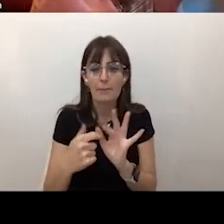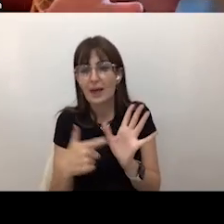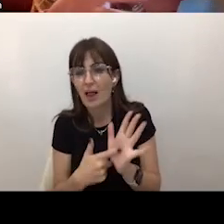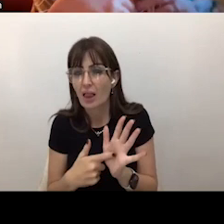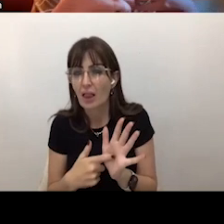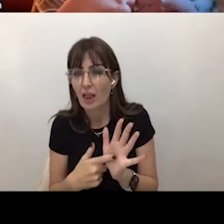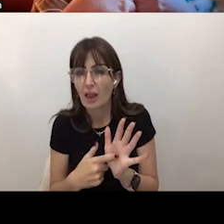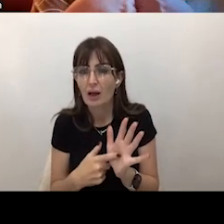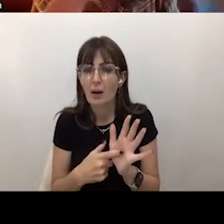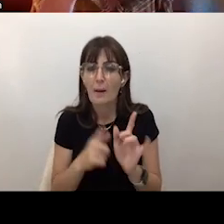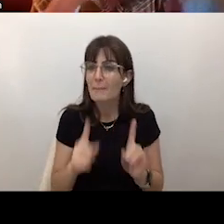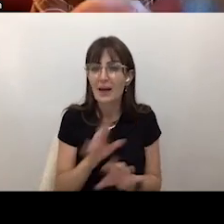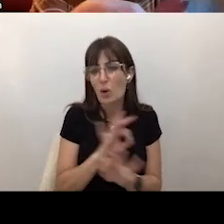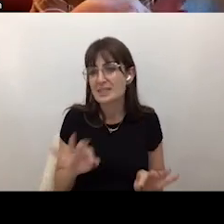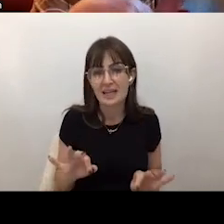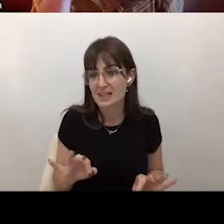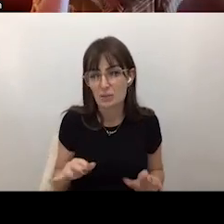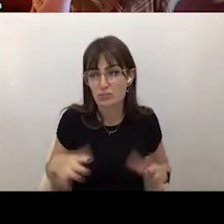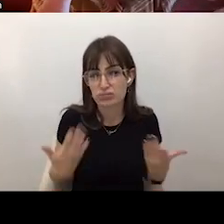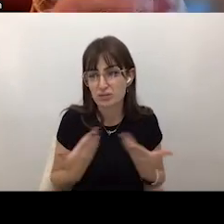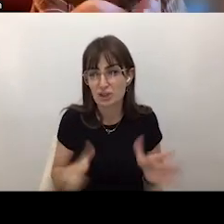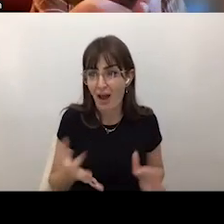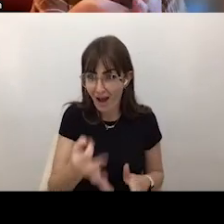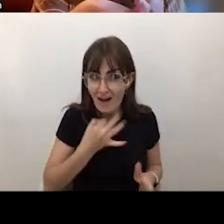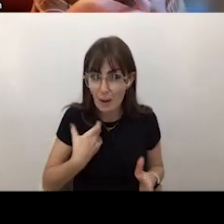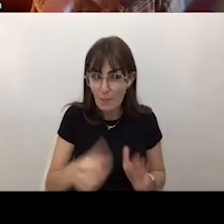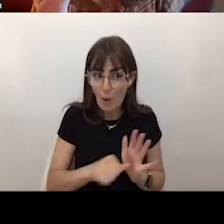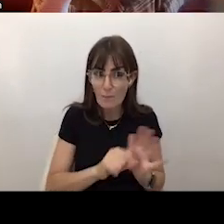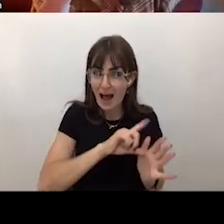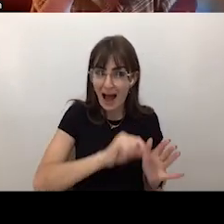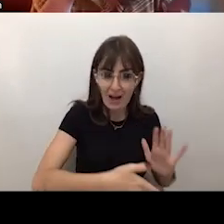have been fine but getting asked for more money the day after money has come out of your bank